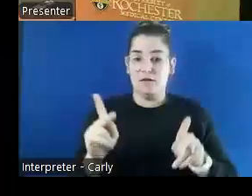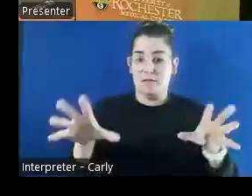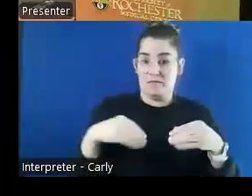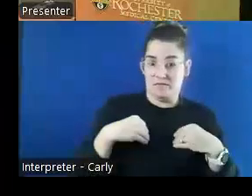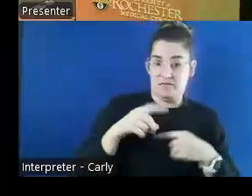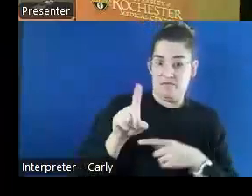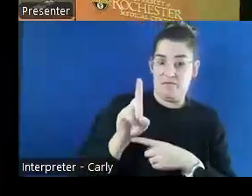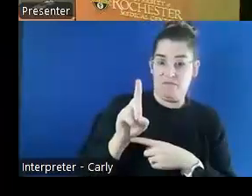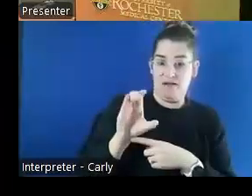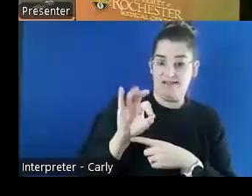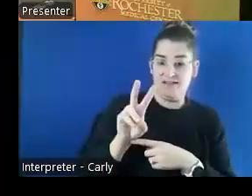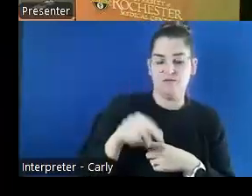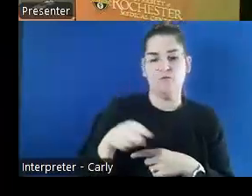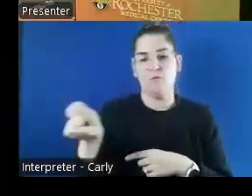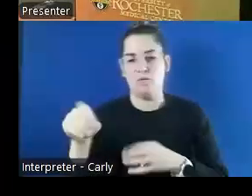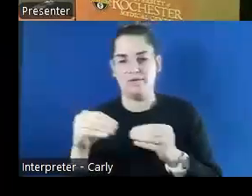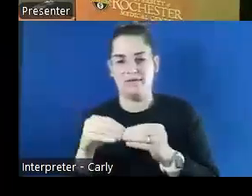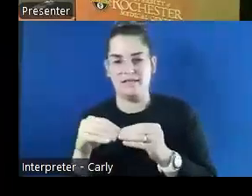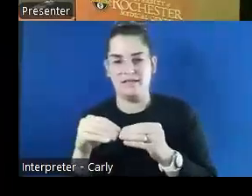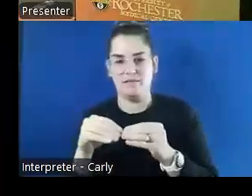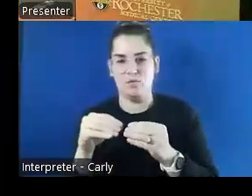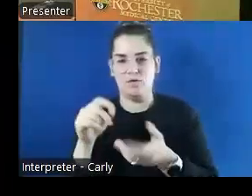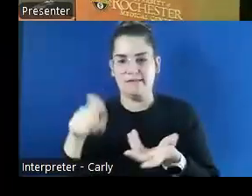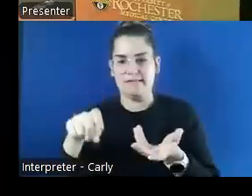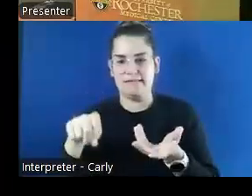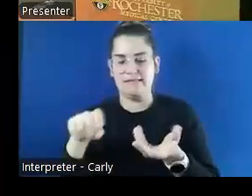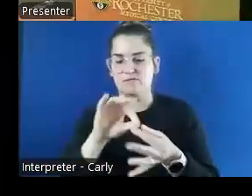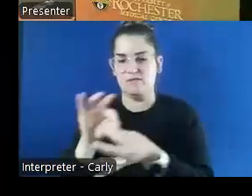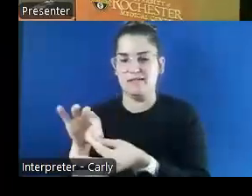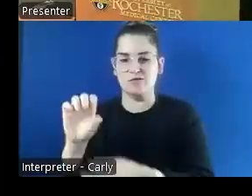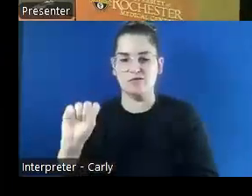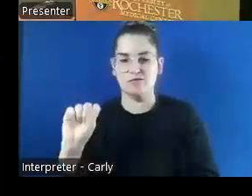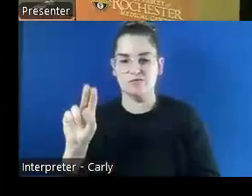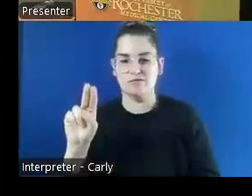different needs focused on substance use disorders and kind of comorbidity um and that they might be